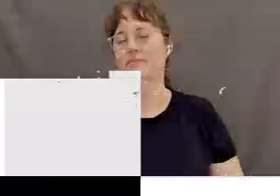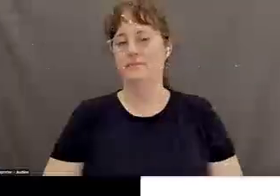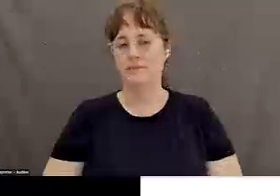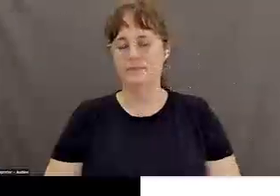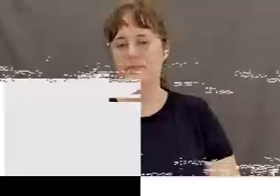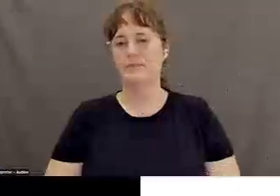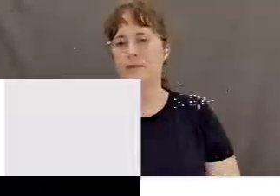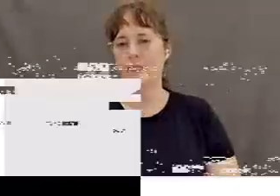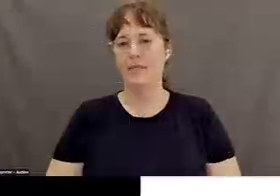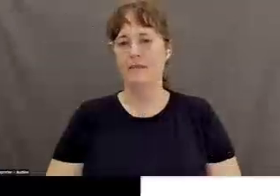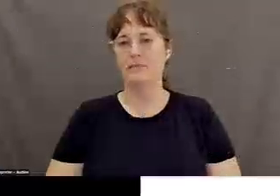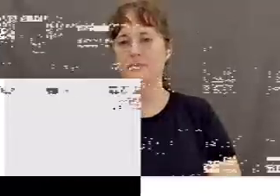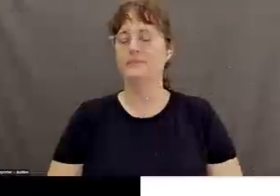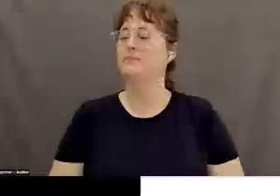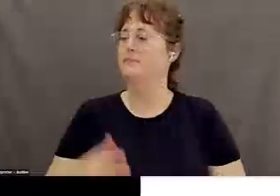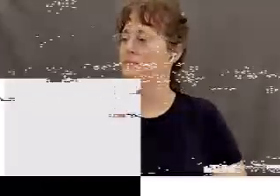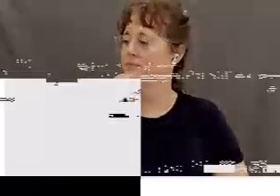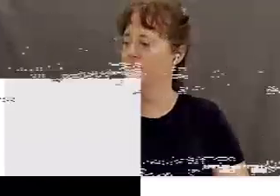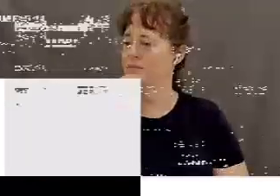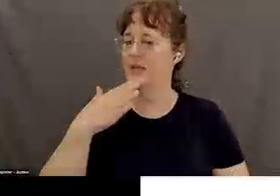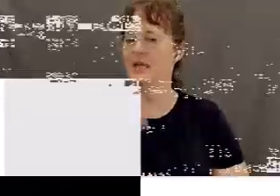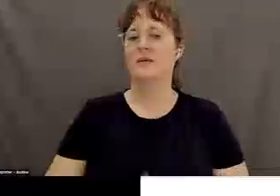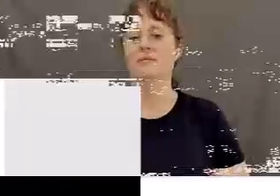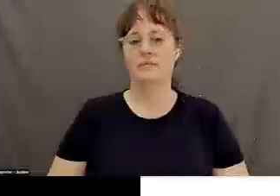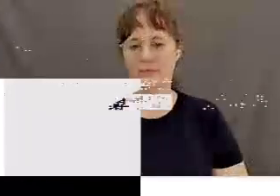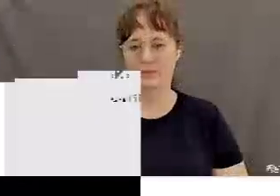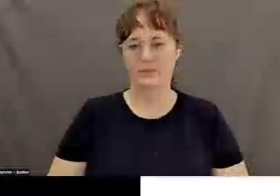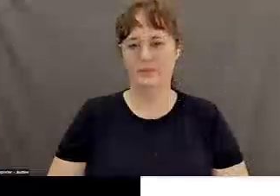Boardroom: Great, thank you for that. And, Board Member Roscoe.